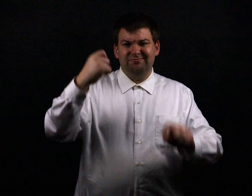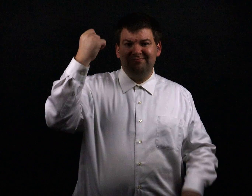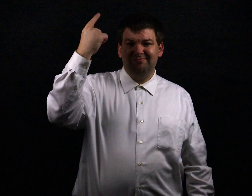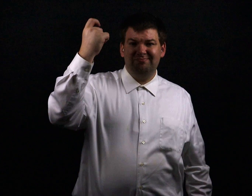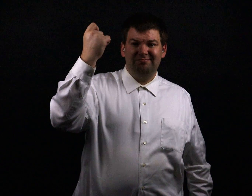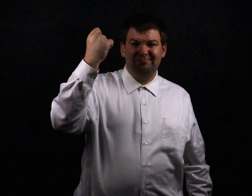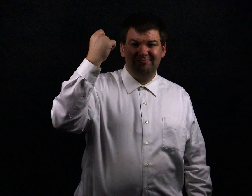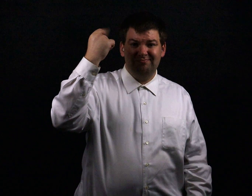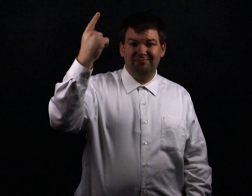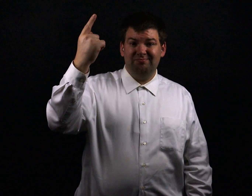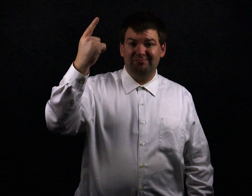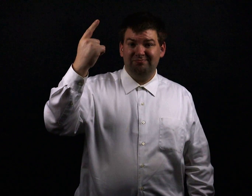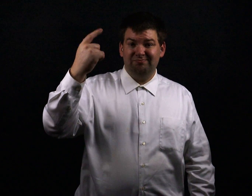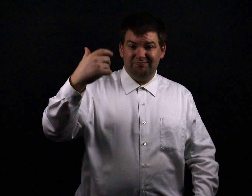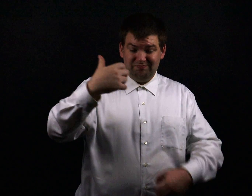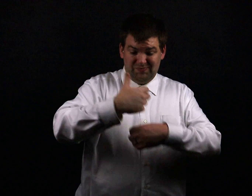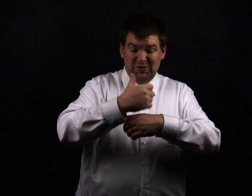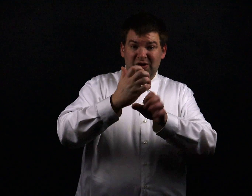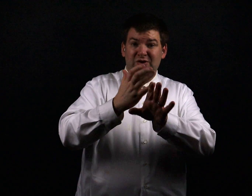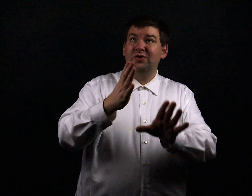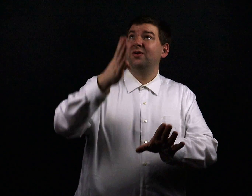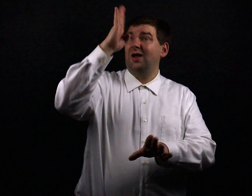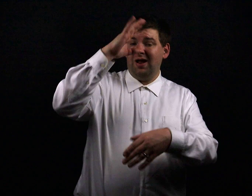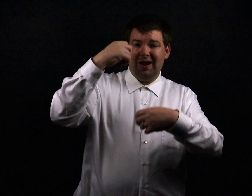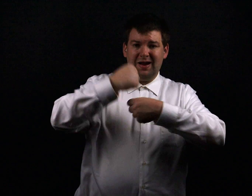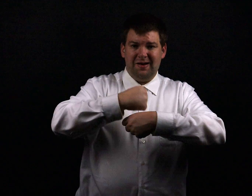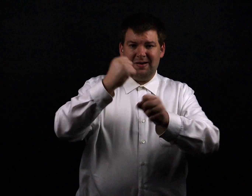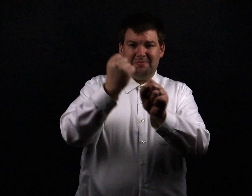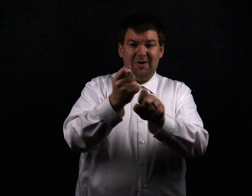can't comprehend creator as